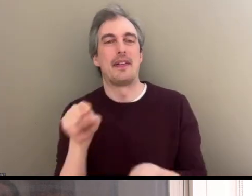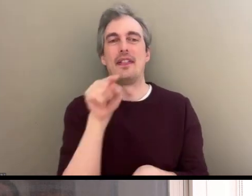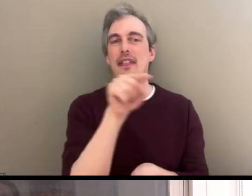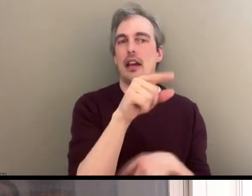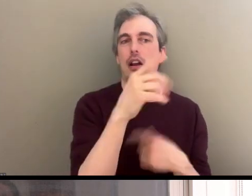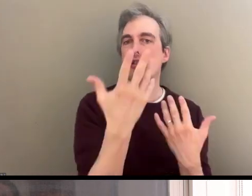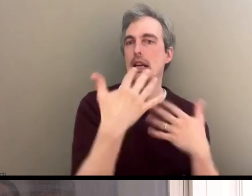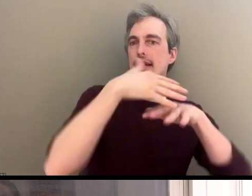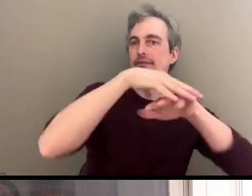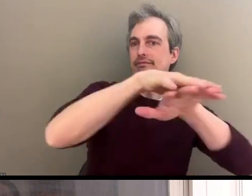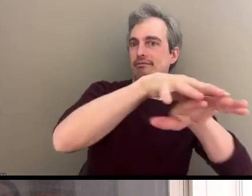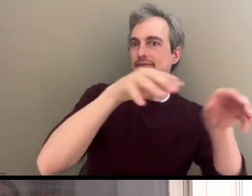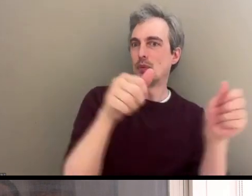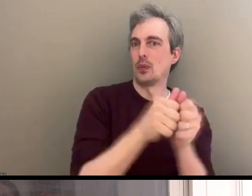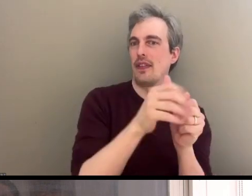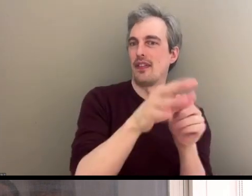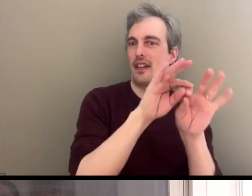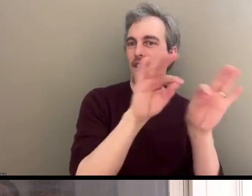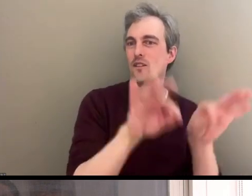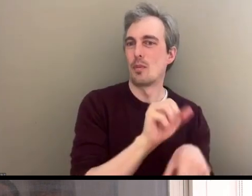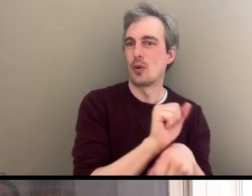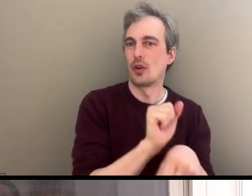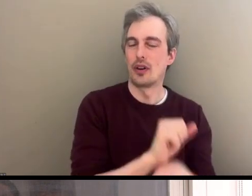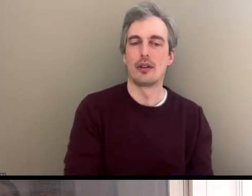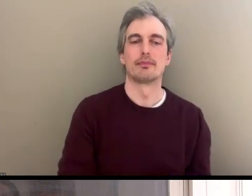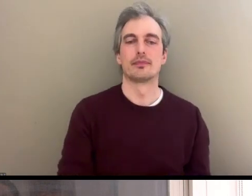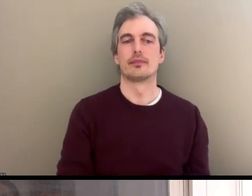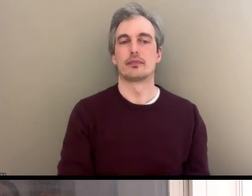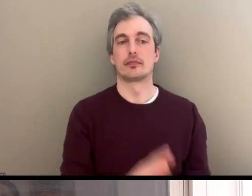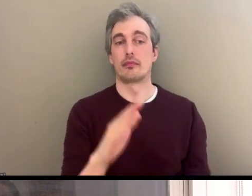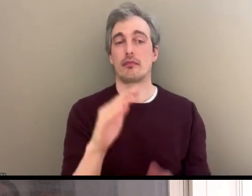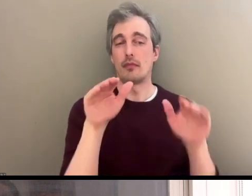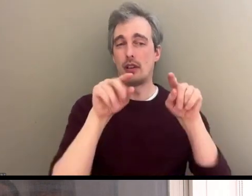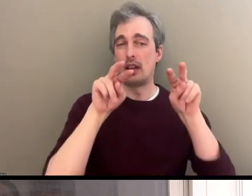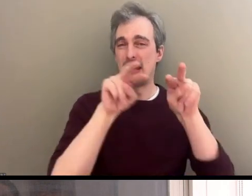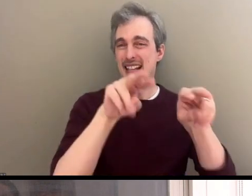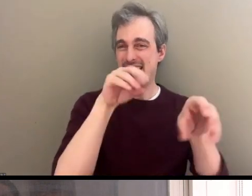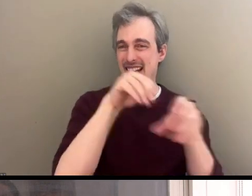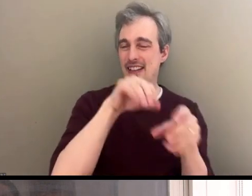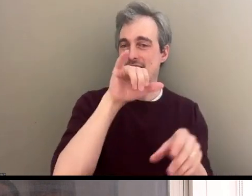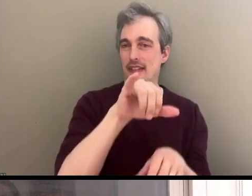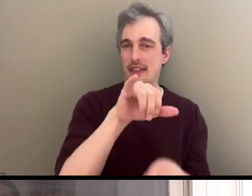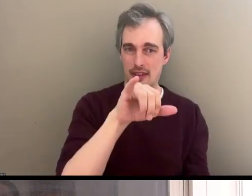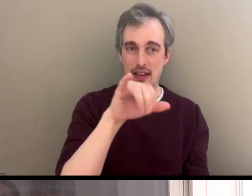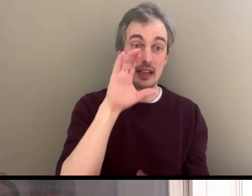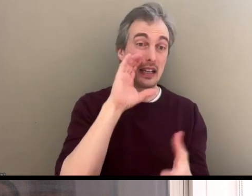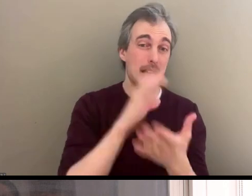So what you could see within that Next.js component, the image that there's a red squiggly line.